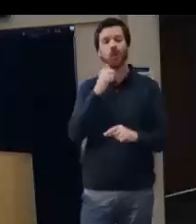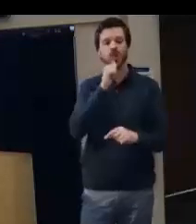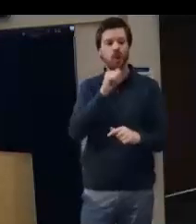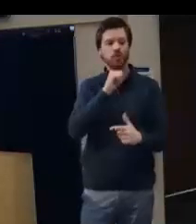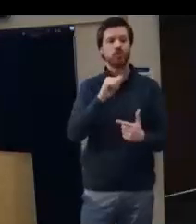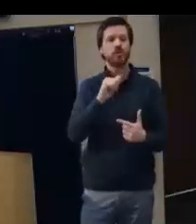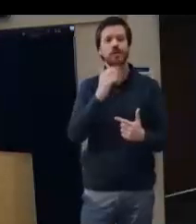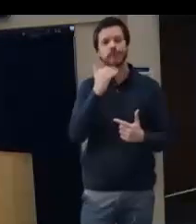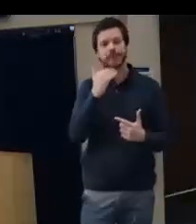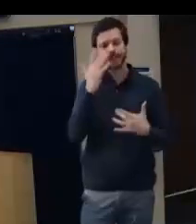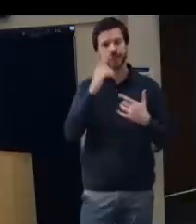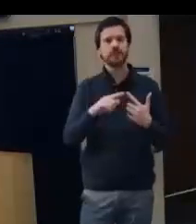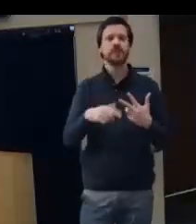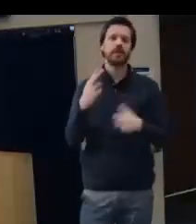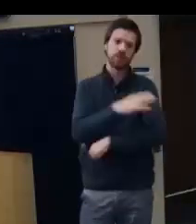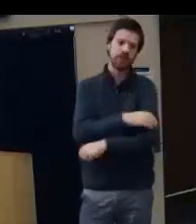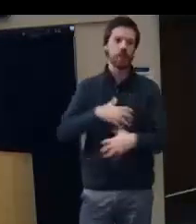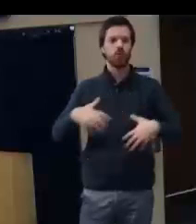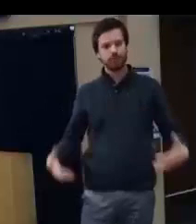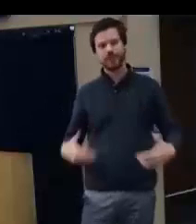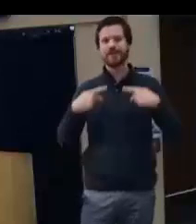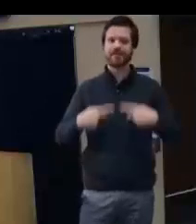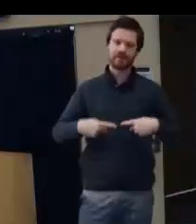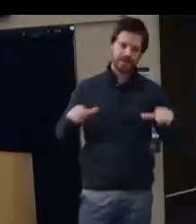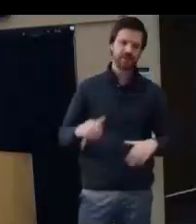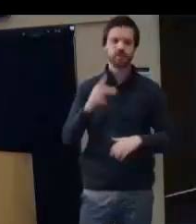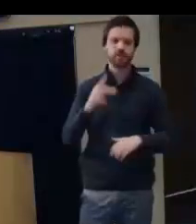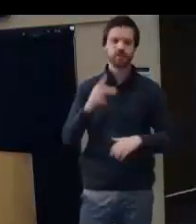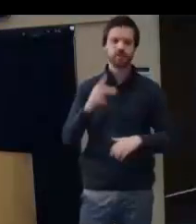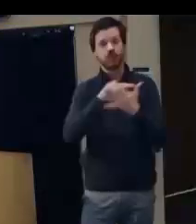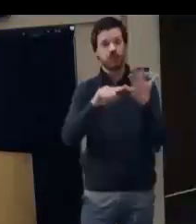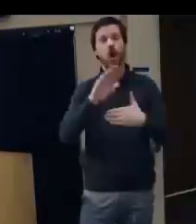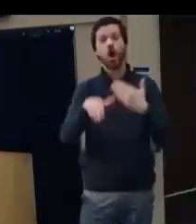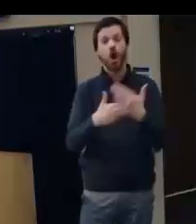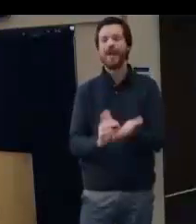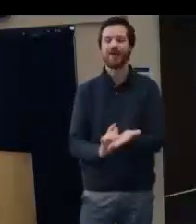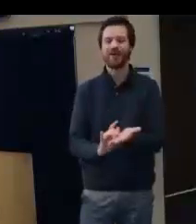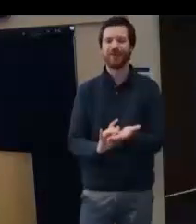hypertension obesity physical activity smoking and all of these factors are manable to intervention